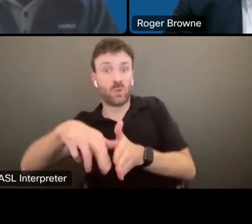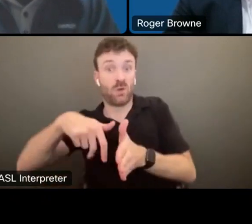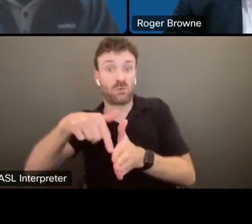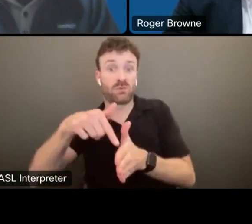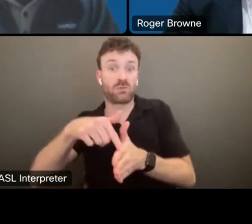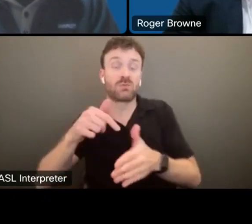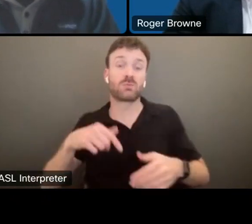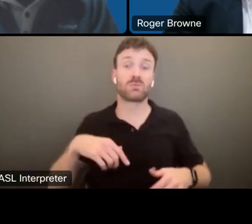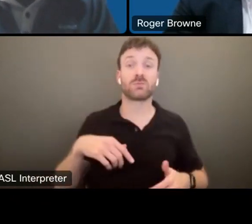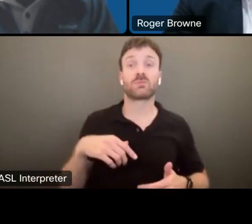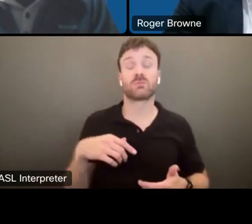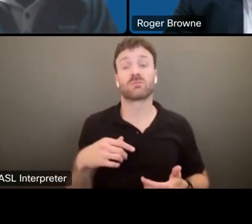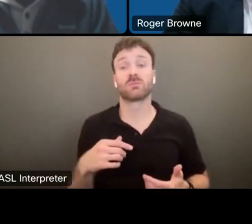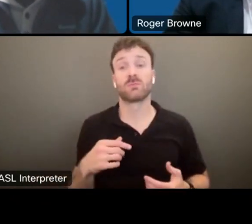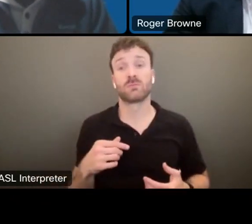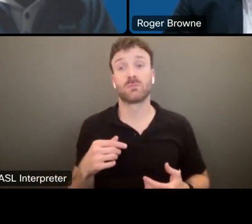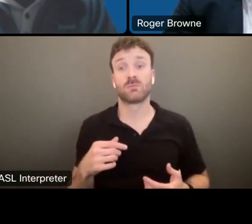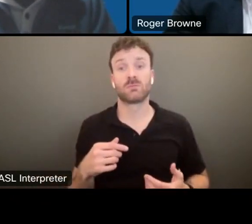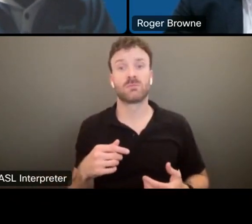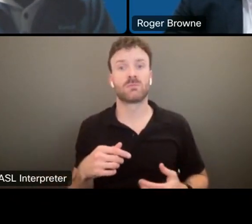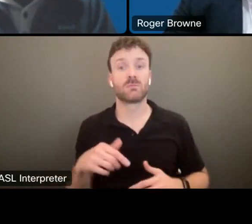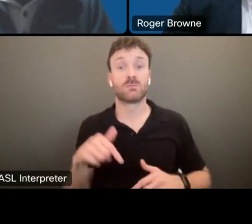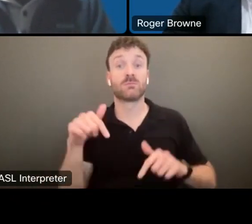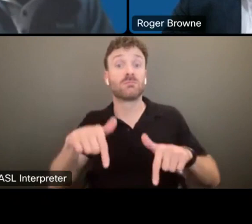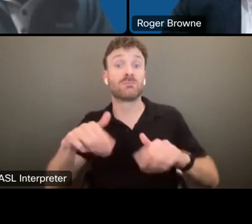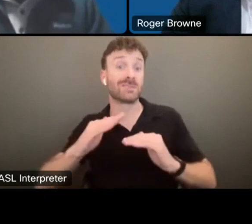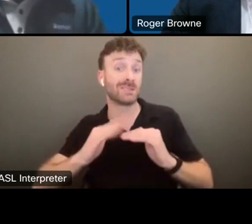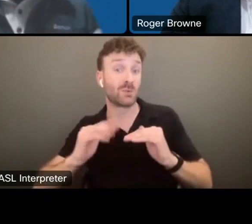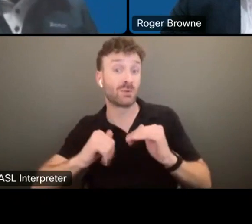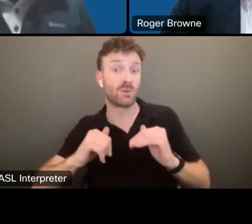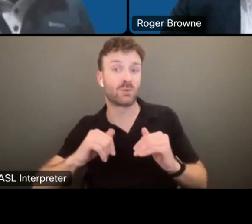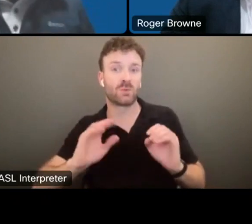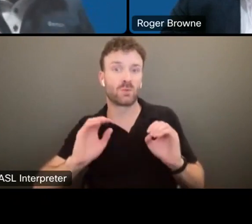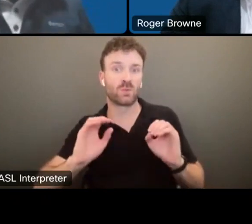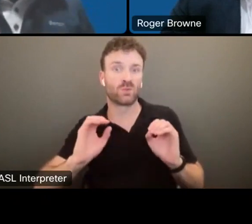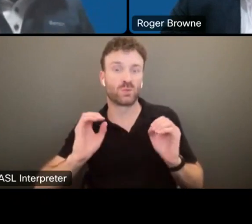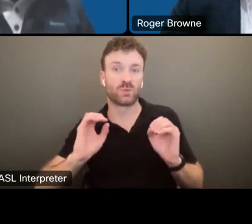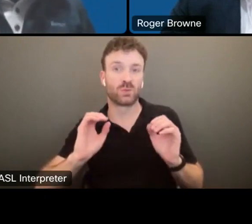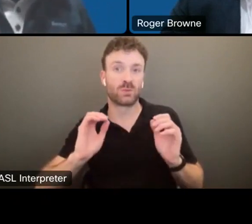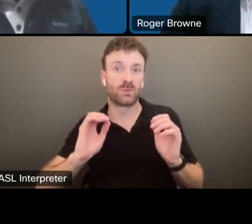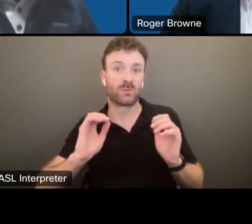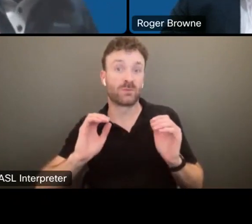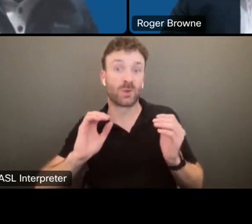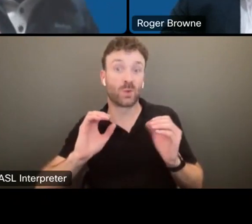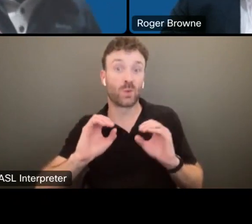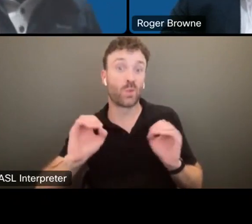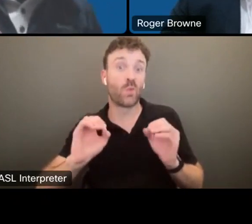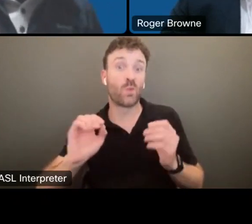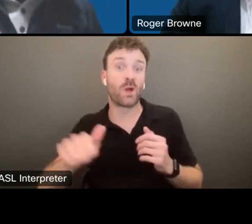when we're looking at places in the downtown core, there's nowhere for them to conduct their work from.